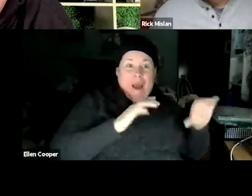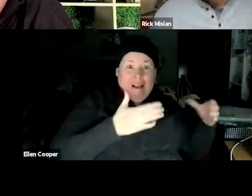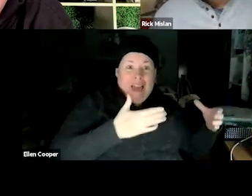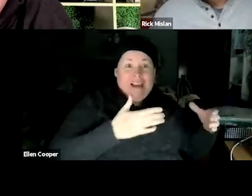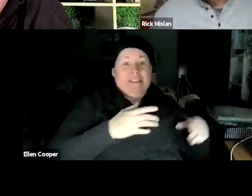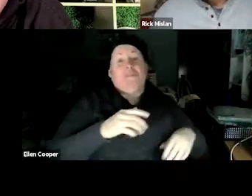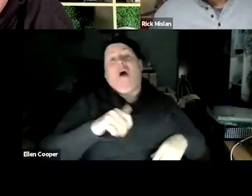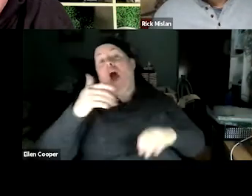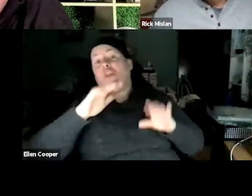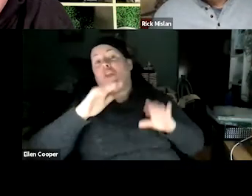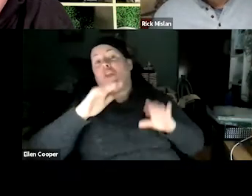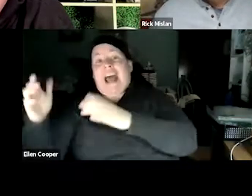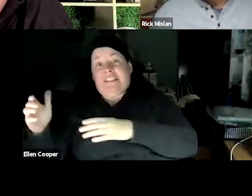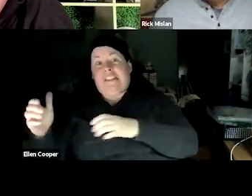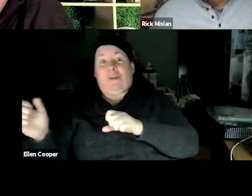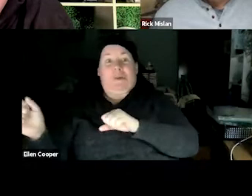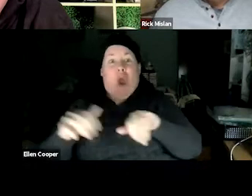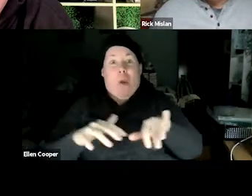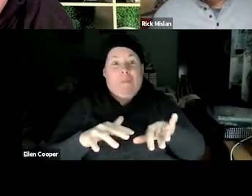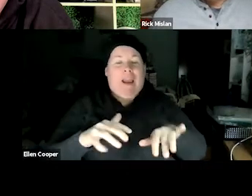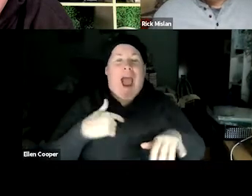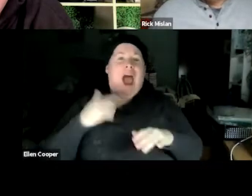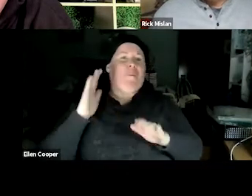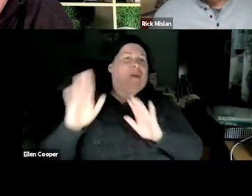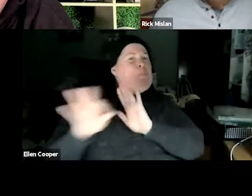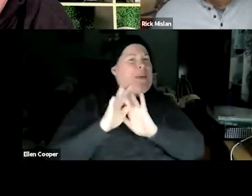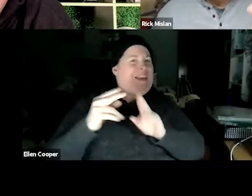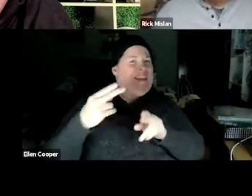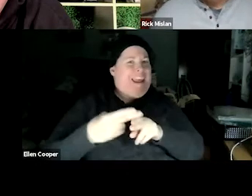Rick Mislan: I'm going to pick out a name, just because I appreciate this.